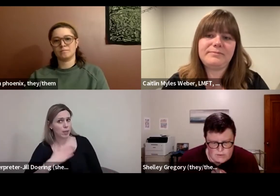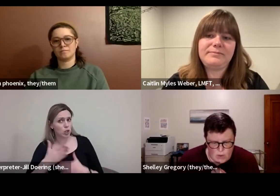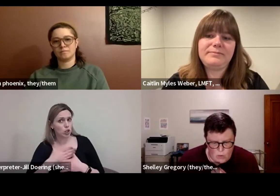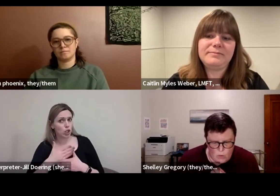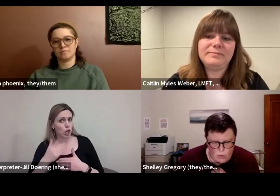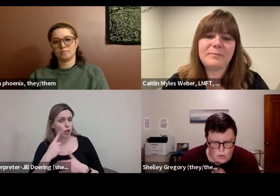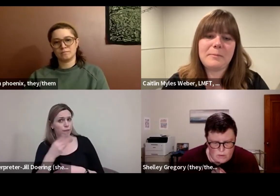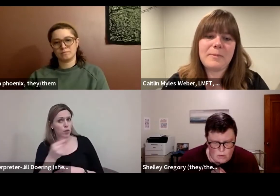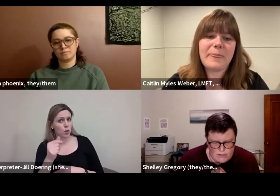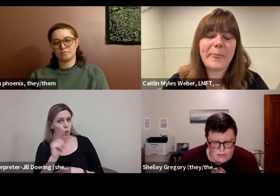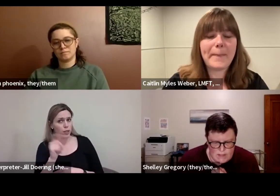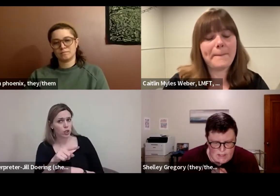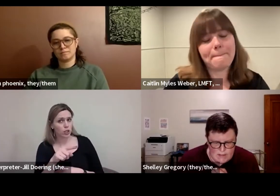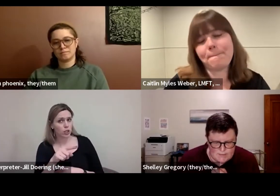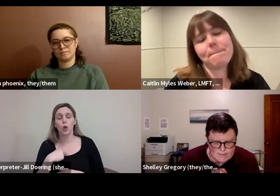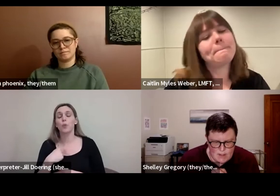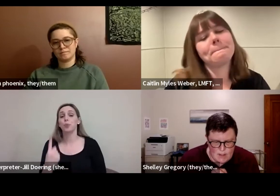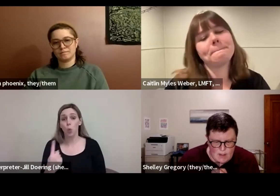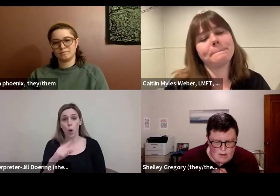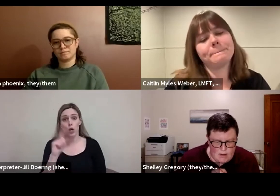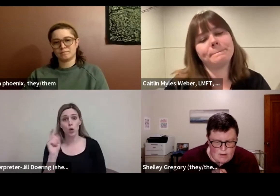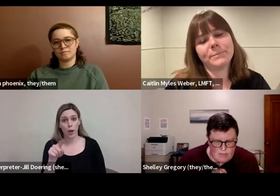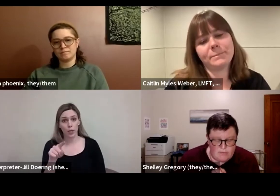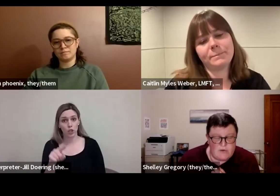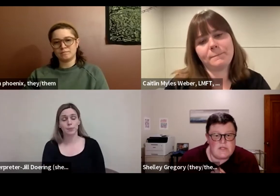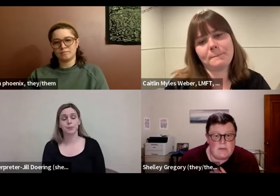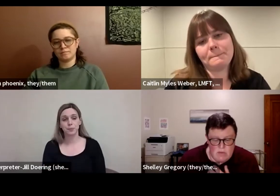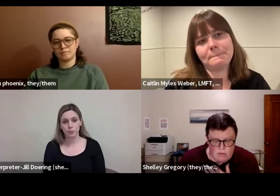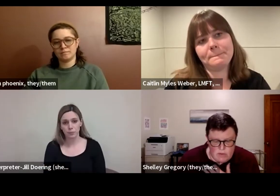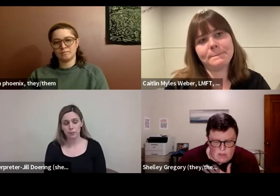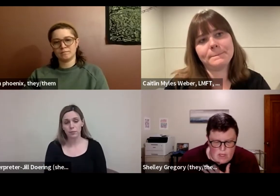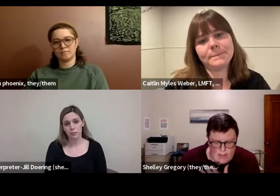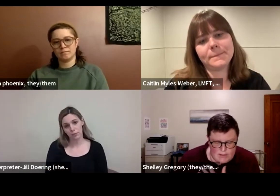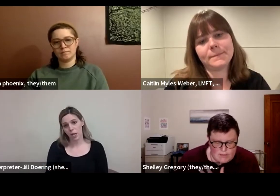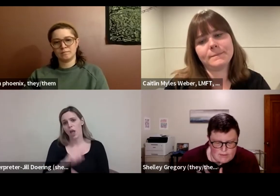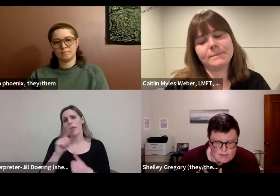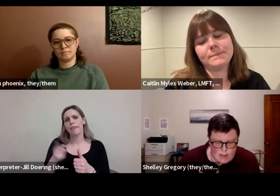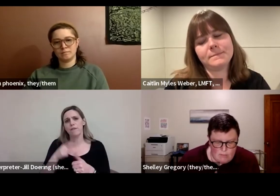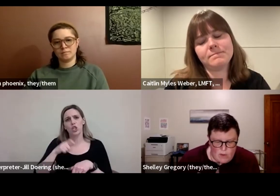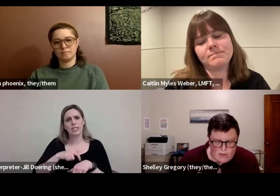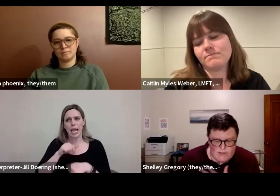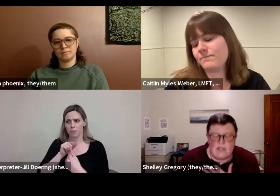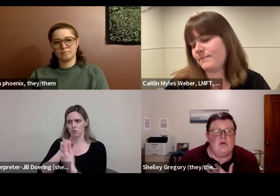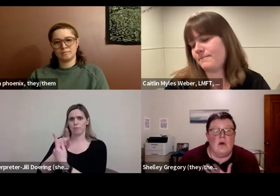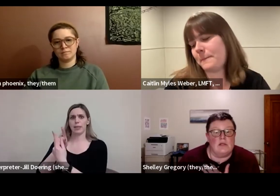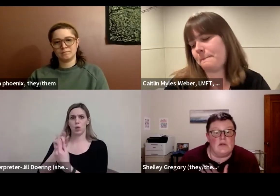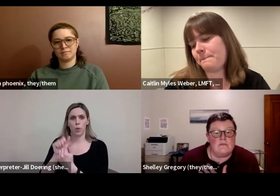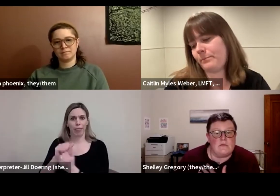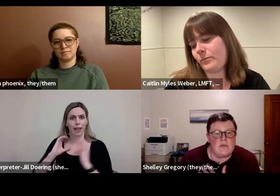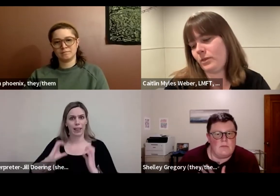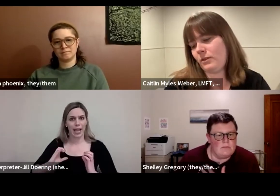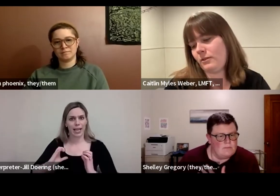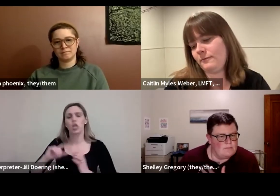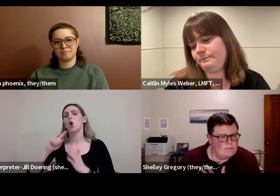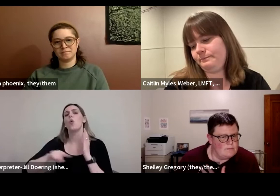So one question is, "The first time you meet with a client, what is it that you wanna learn from them?"